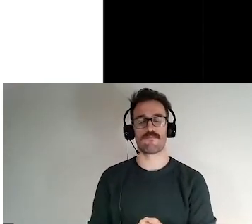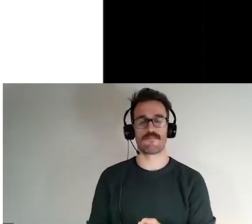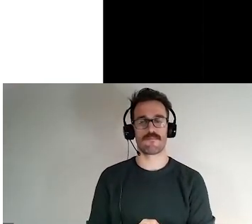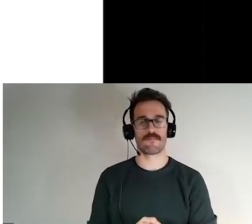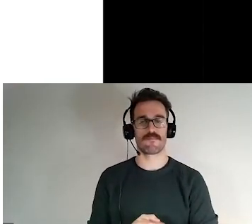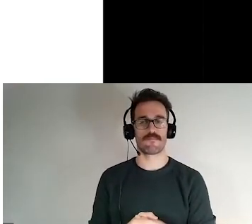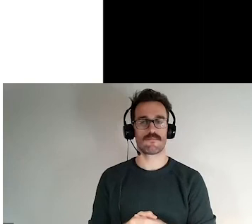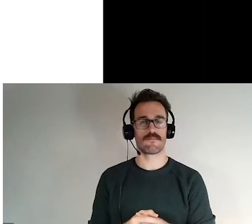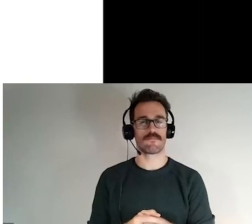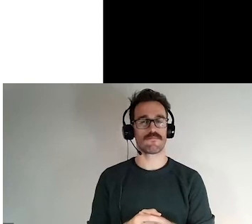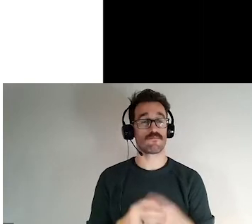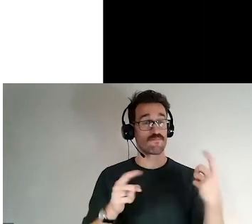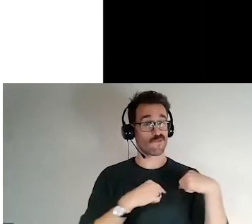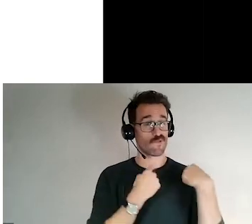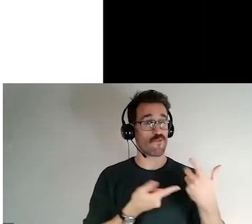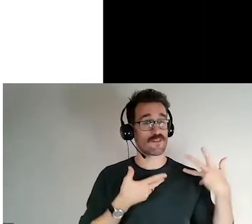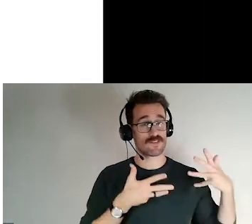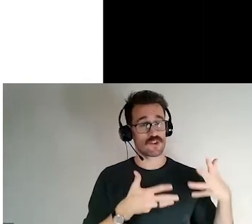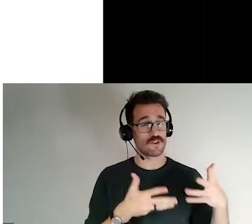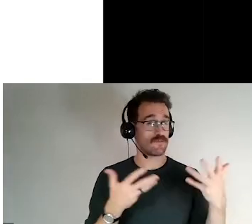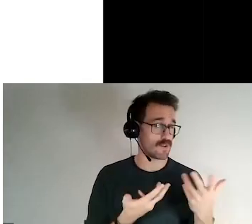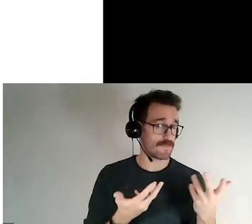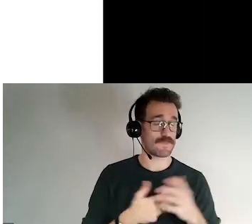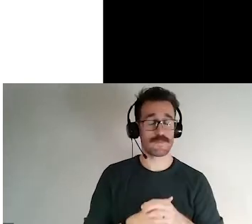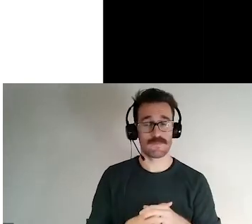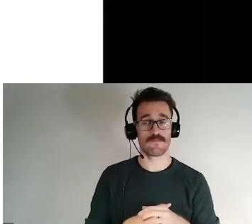So what have we done so far in this project? Well we developed the workshop,